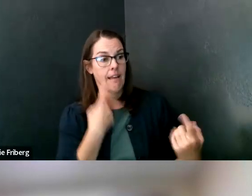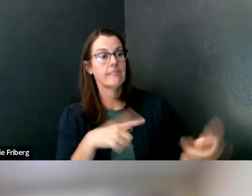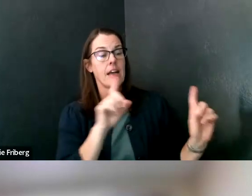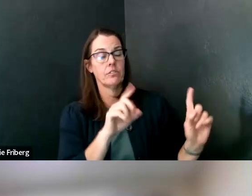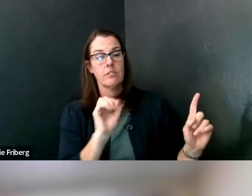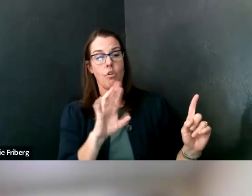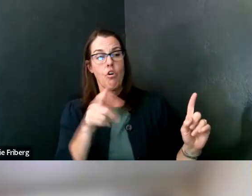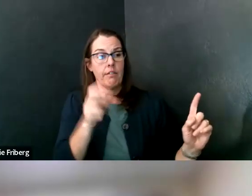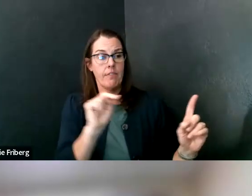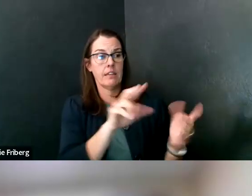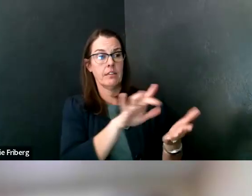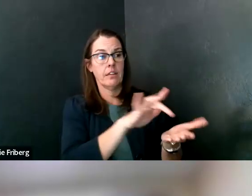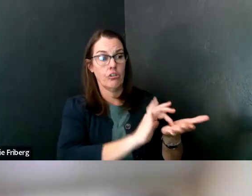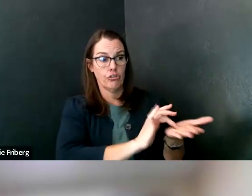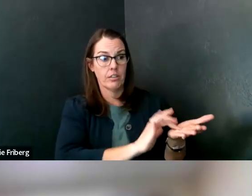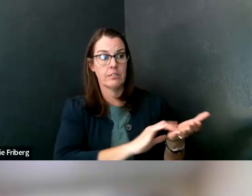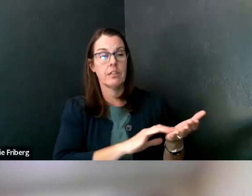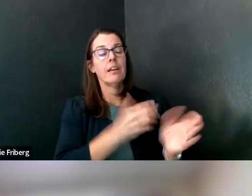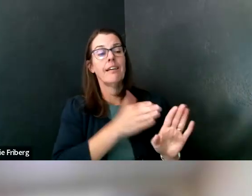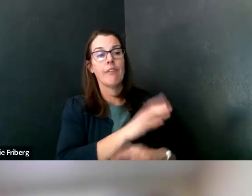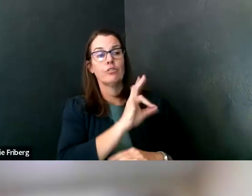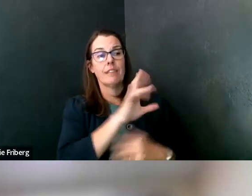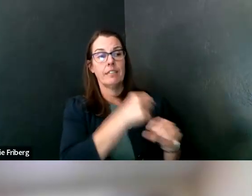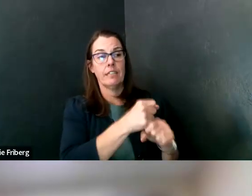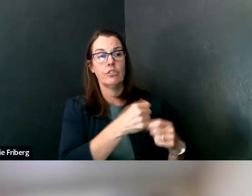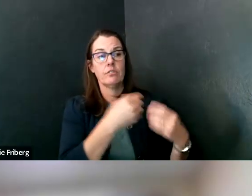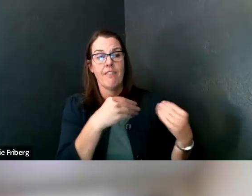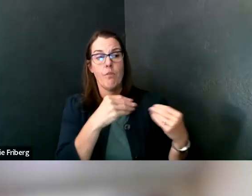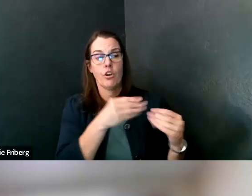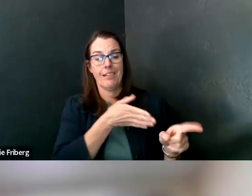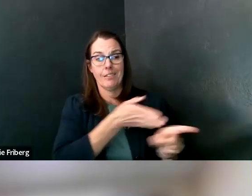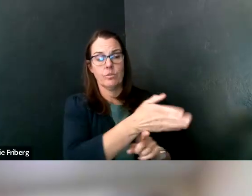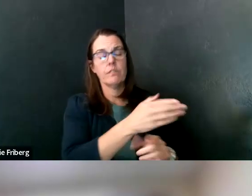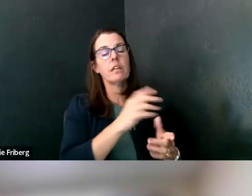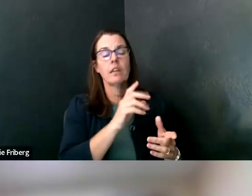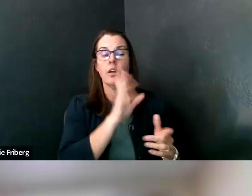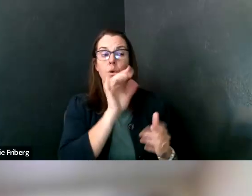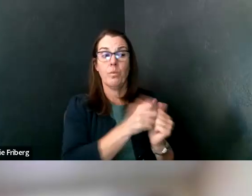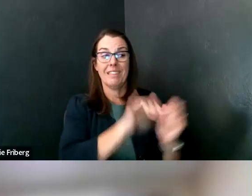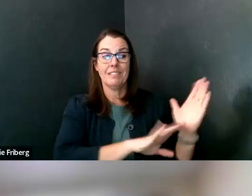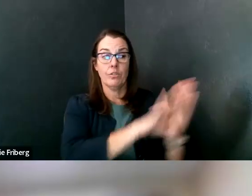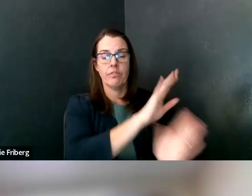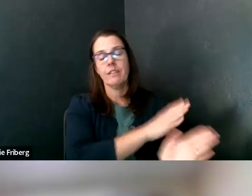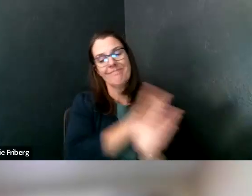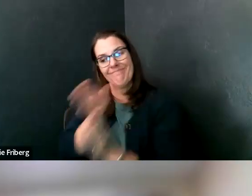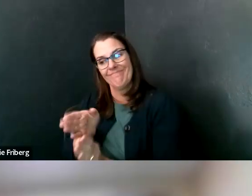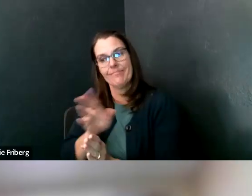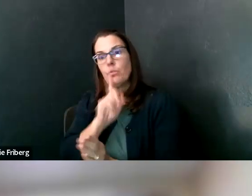market exclusivity. Given this development, it is critical to preserve American competitiveness by